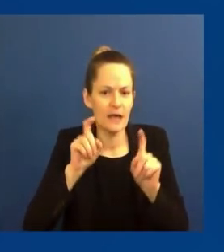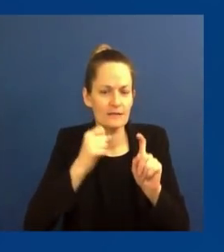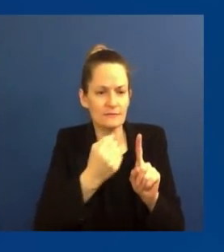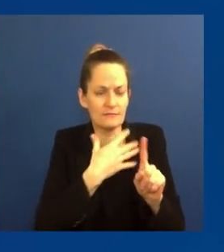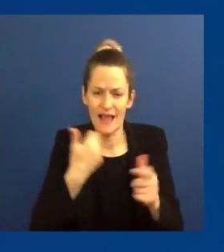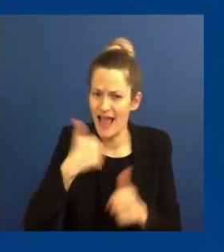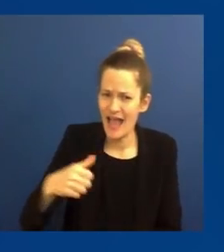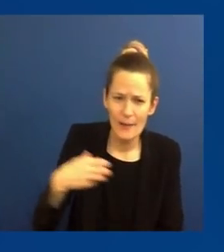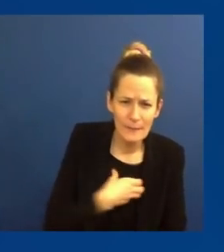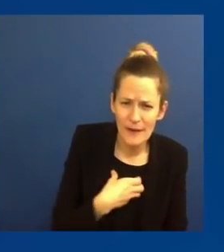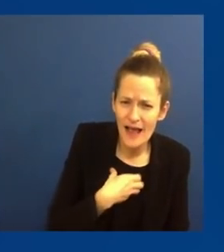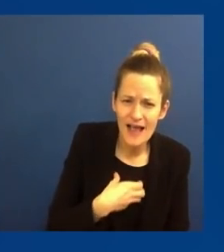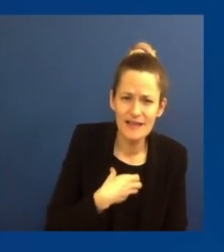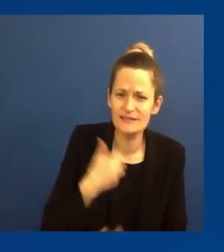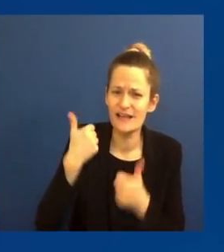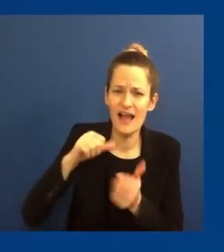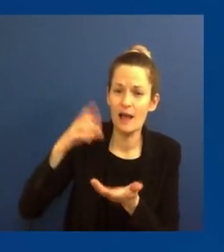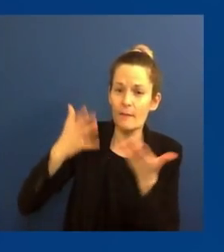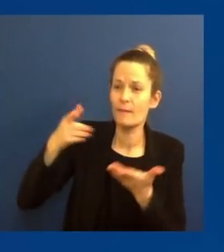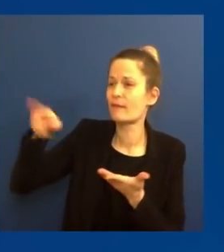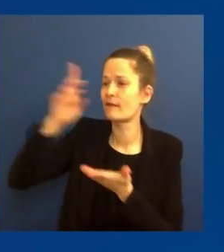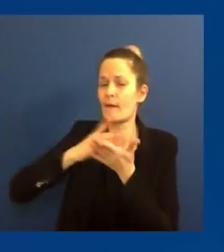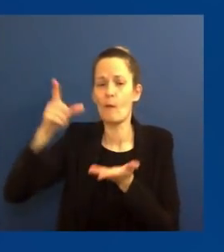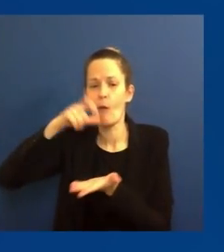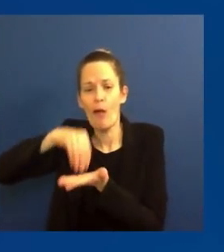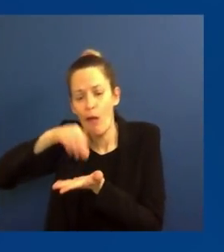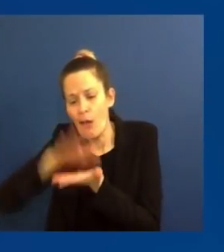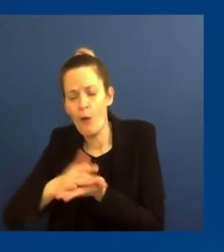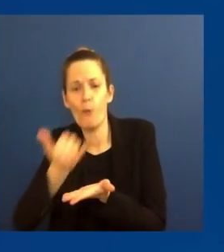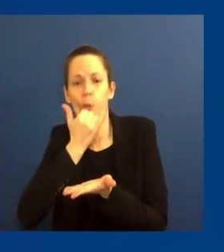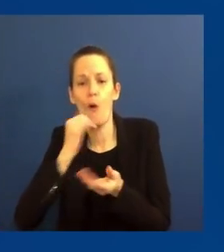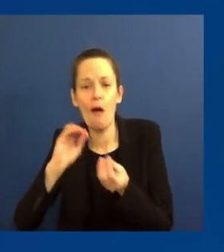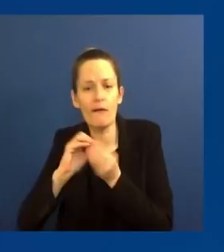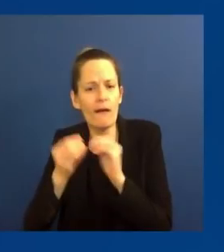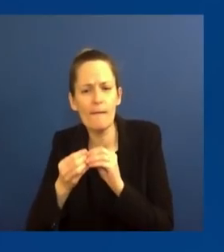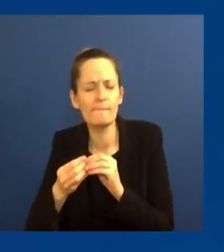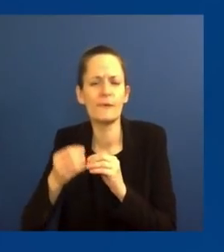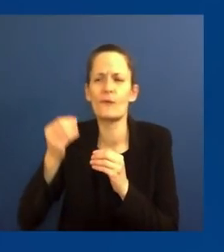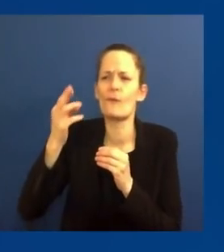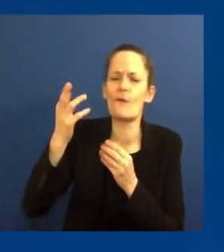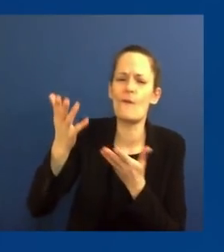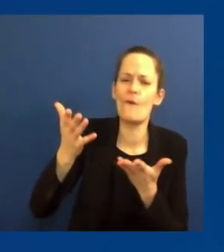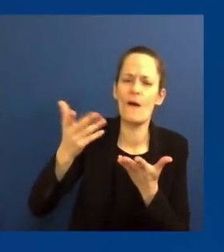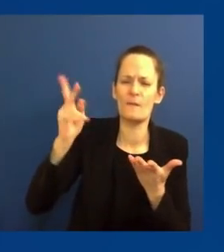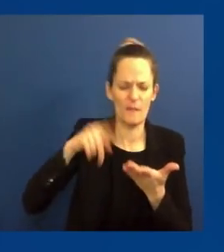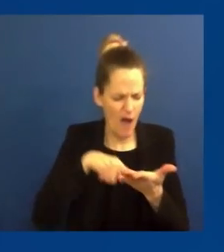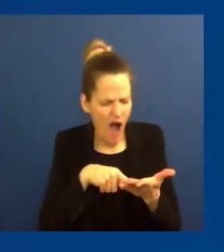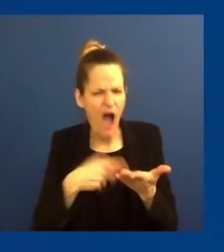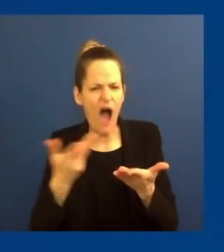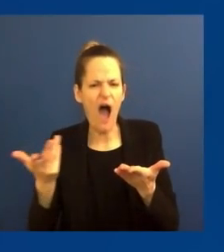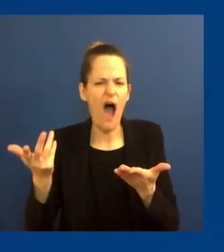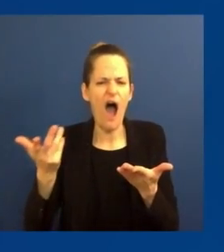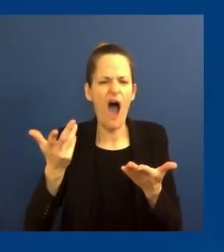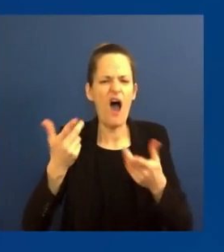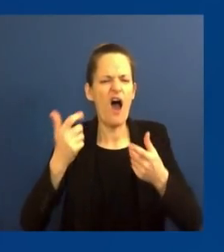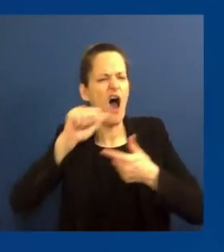it shows up as tests already having been claimed? And more broadly, Dr. Walensky, can you expand a little bit more on what you had said --